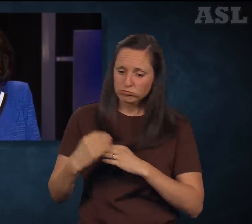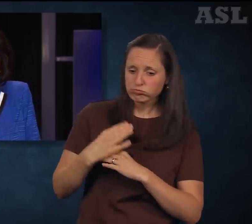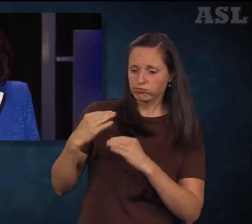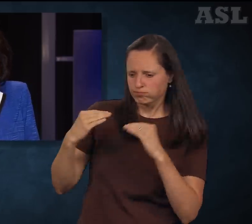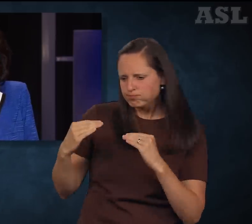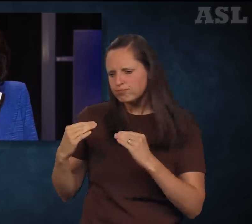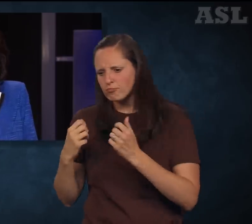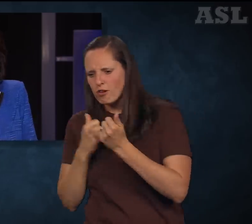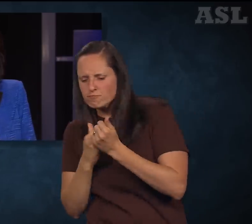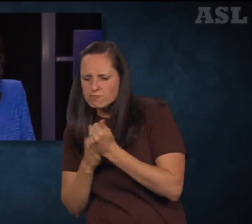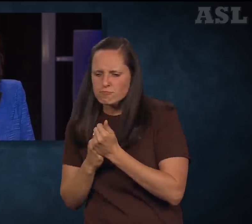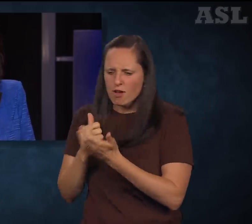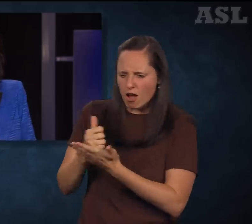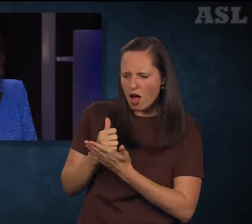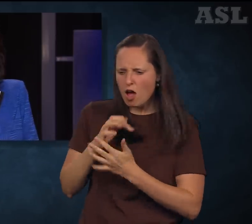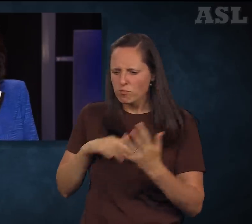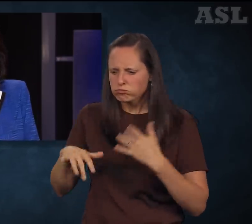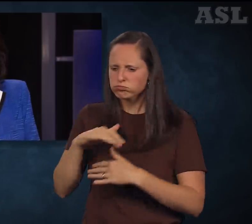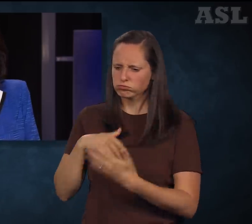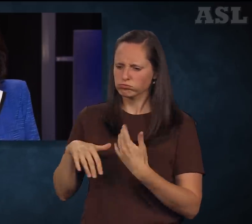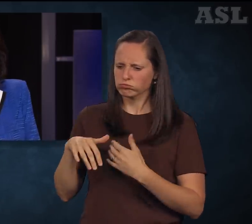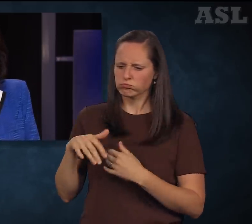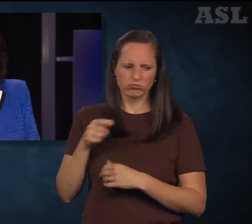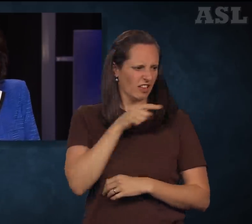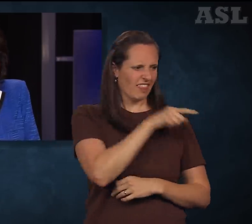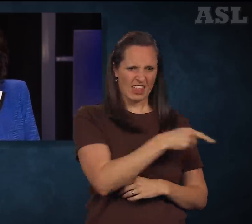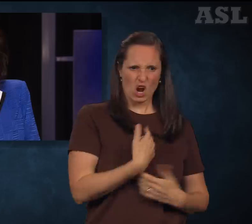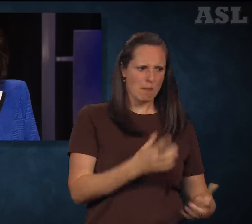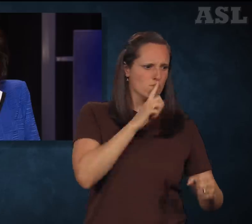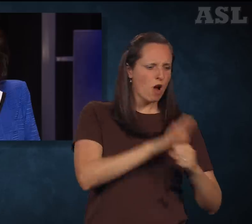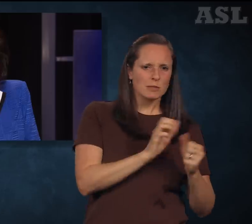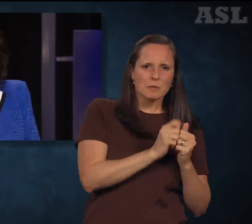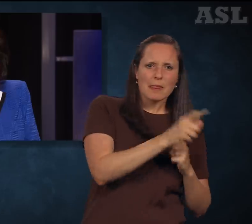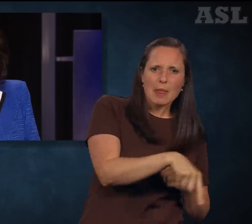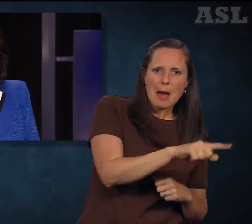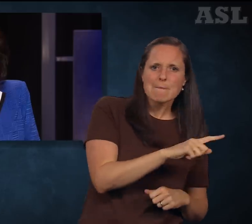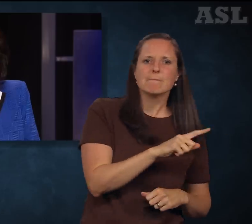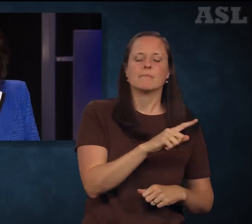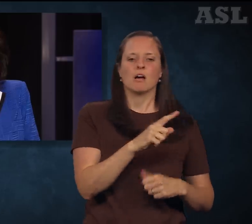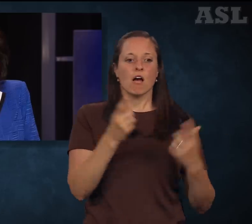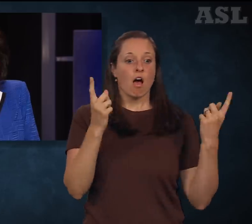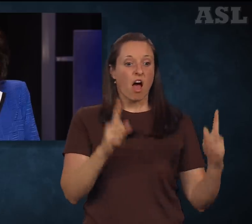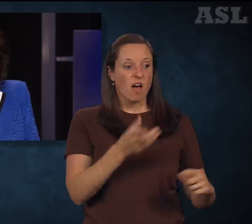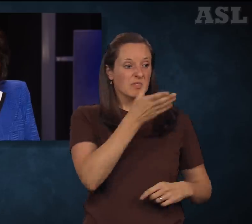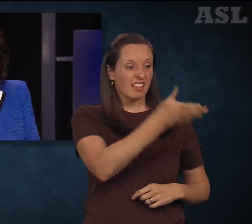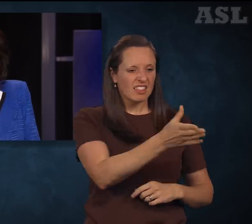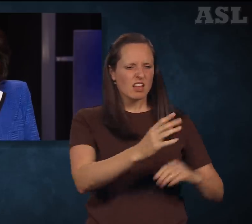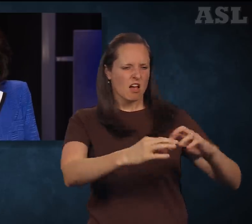COVENANTS--WITH OTHERS, INCLUDING YOUR MENTORS AND